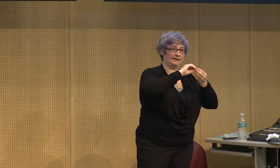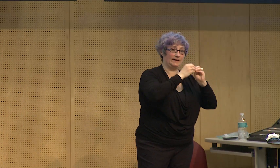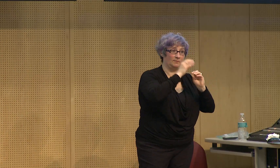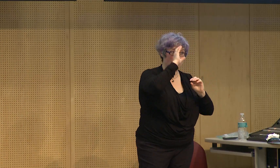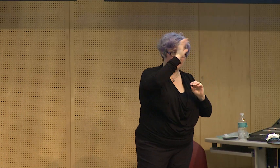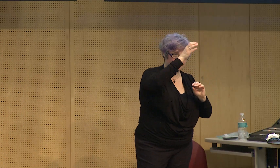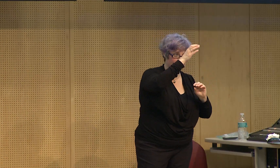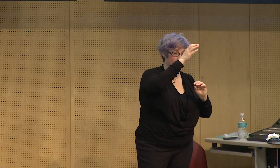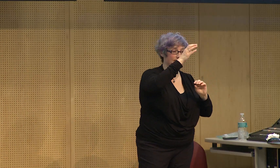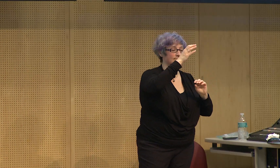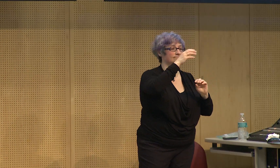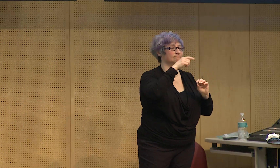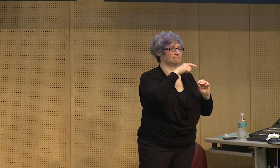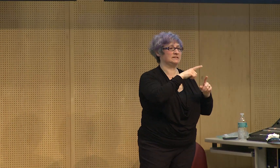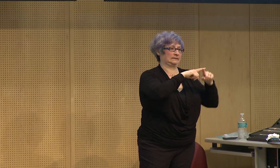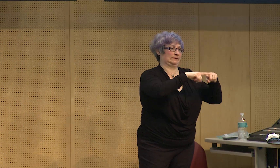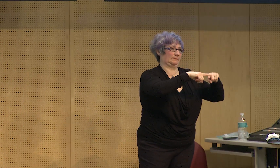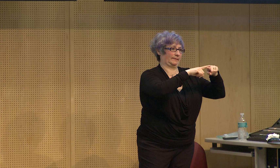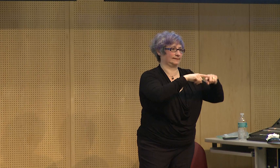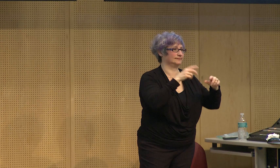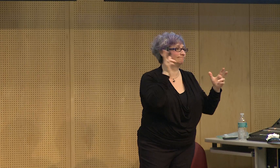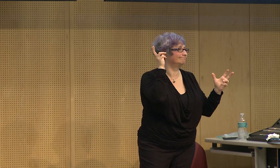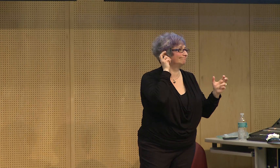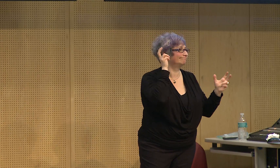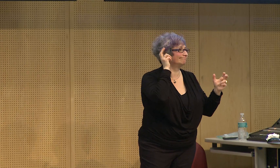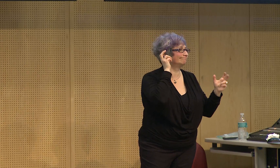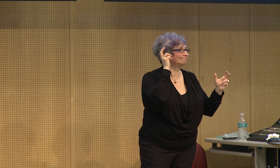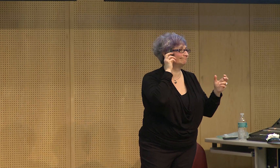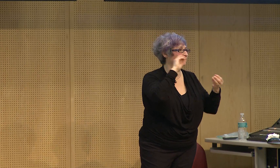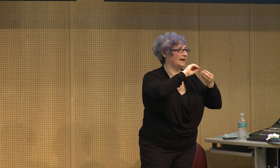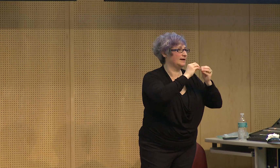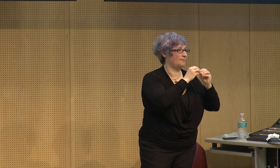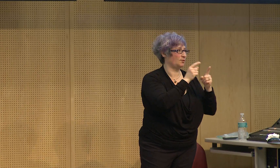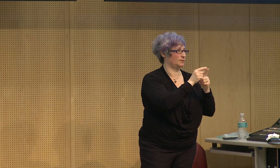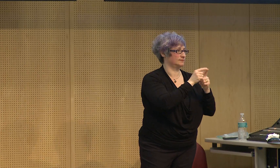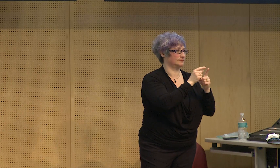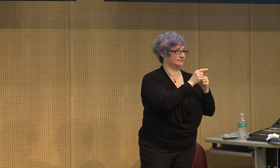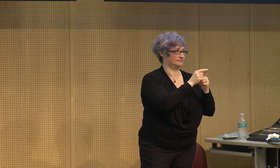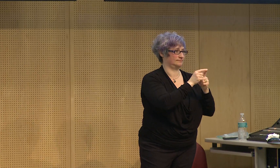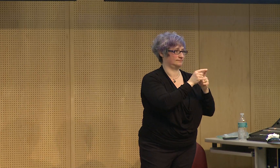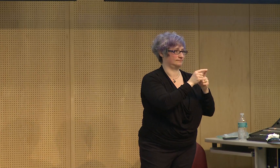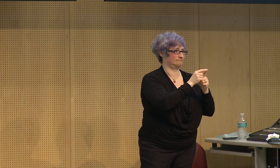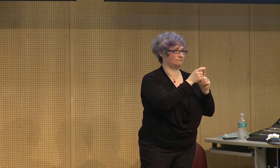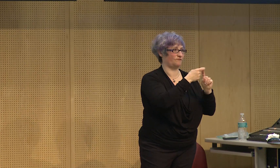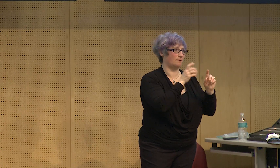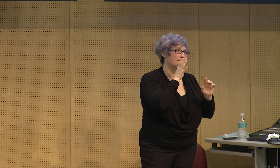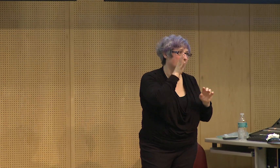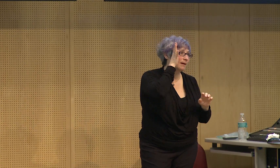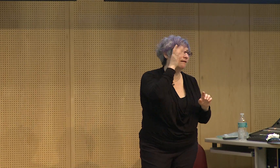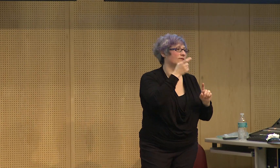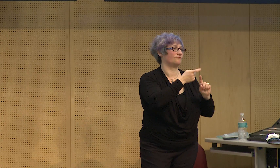So it's no surprise children develop their math literacy